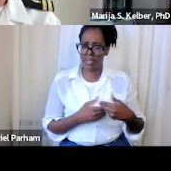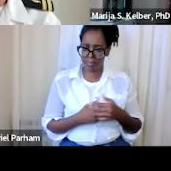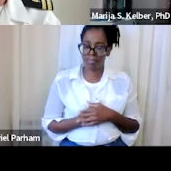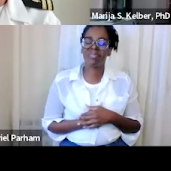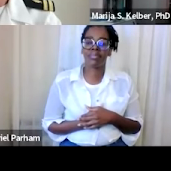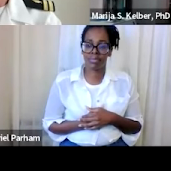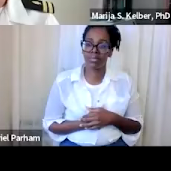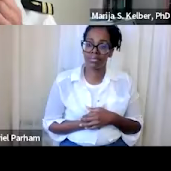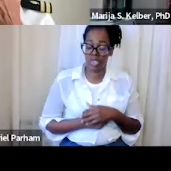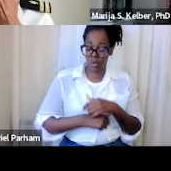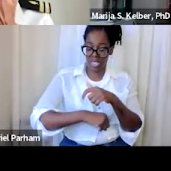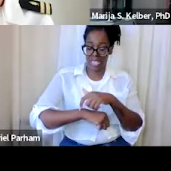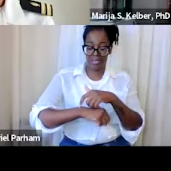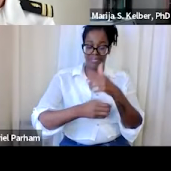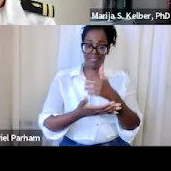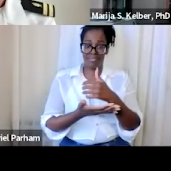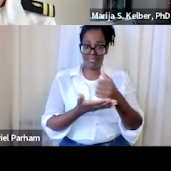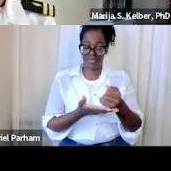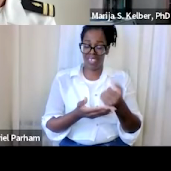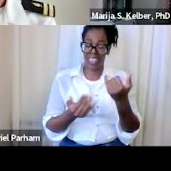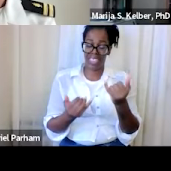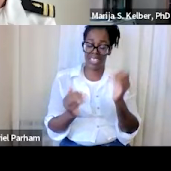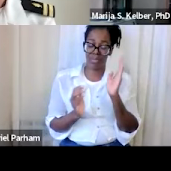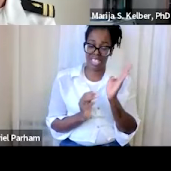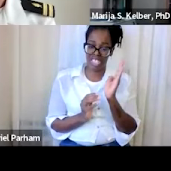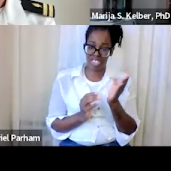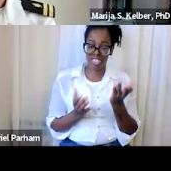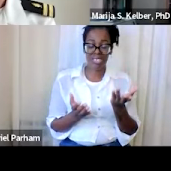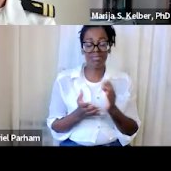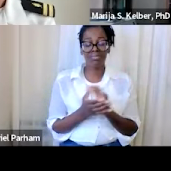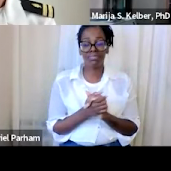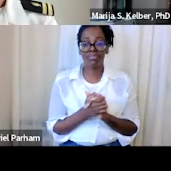We're coming to an end of our time for this presentation. As mentioned at the beginning,